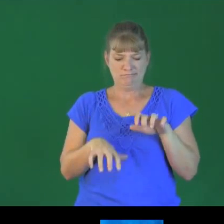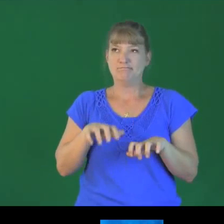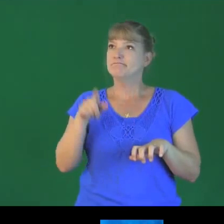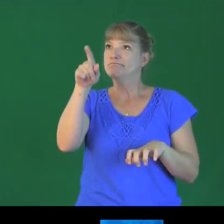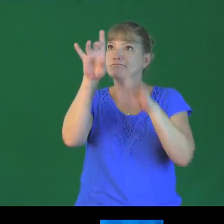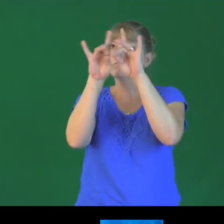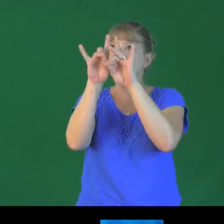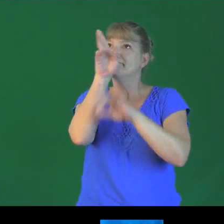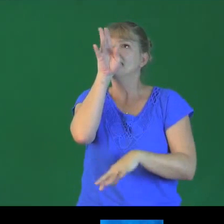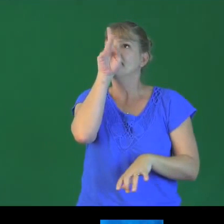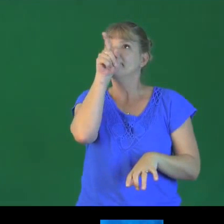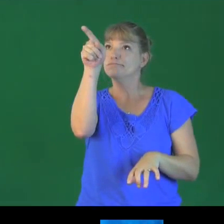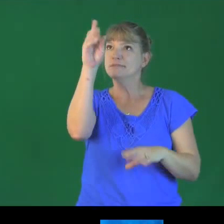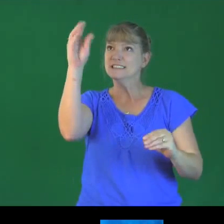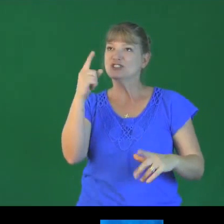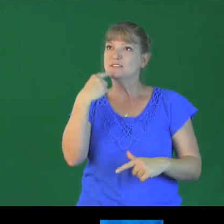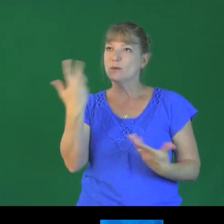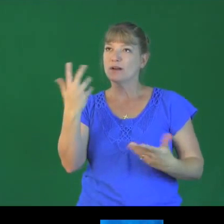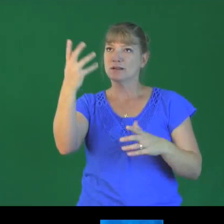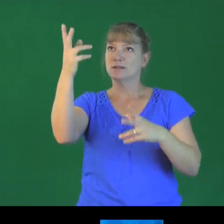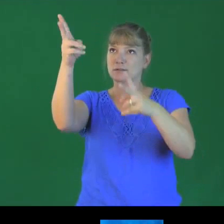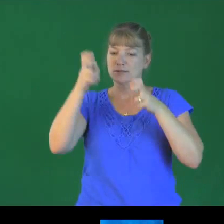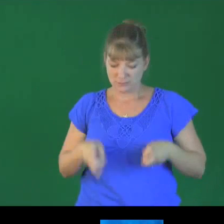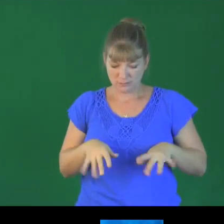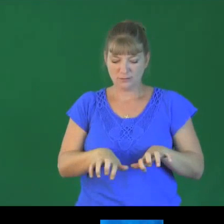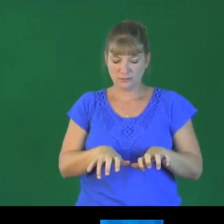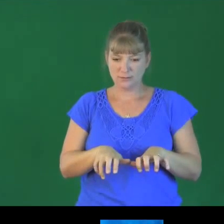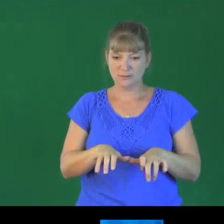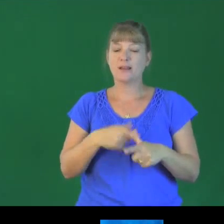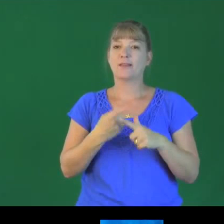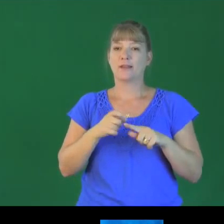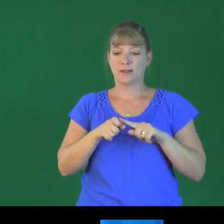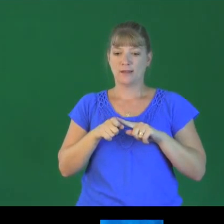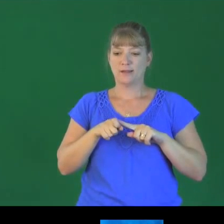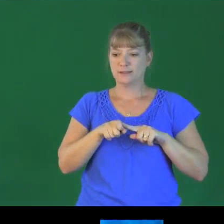said by the teacher. That text is then sent to a laptop sitting